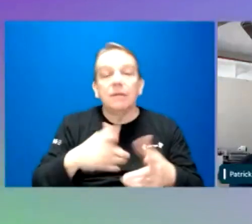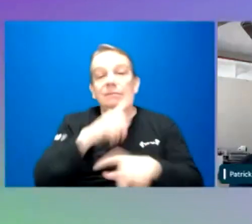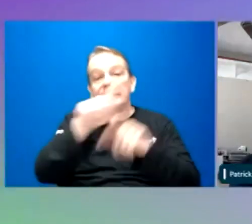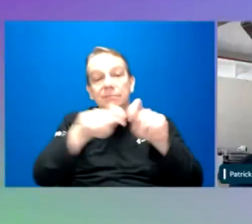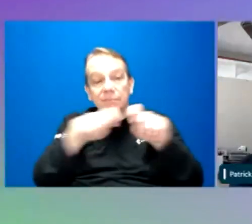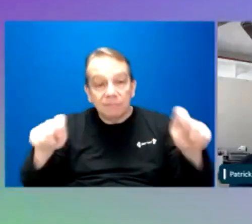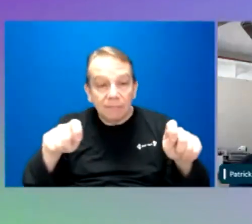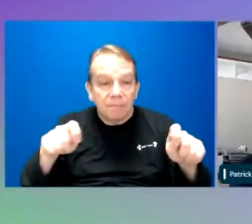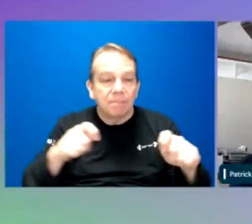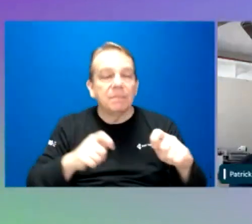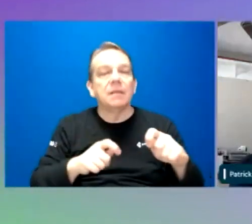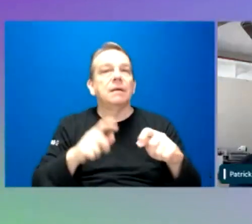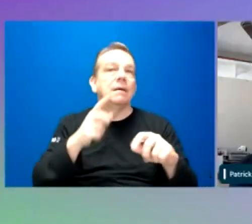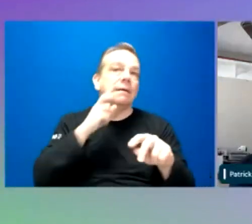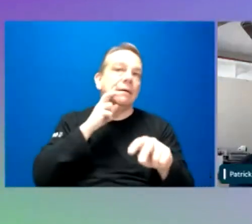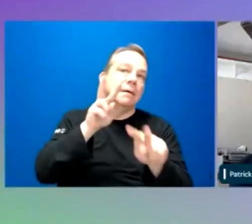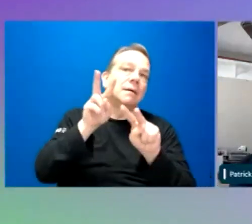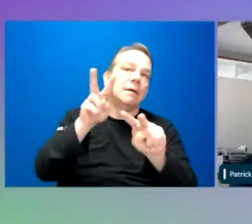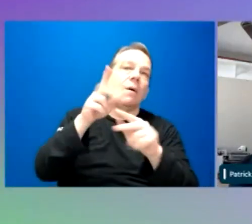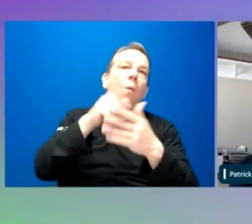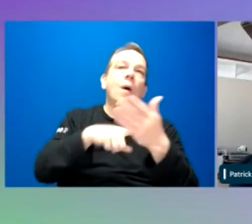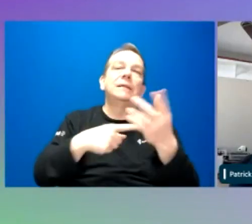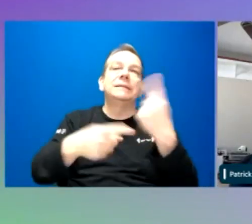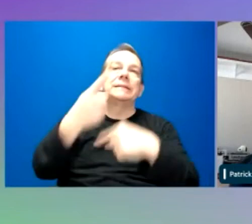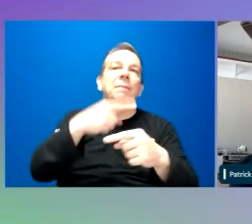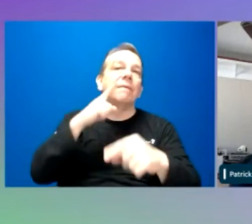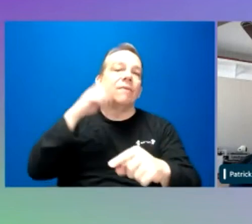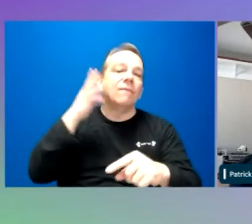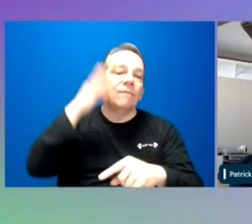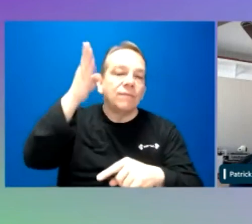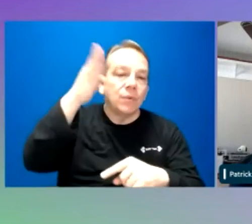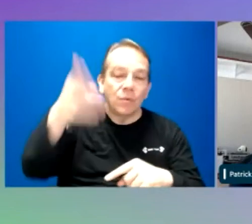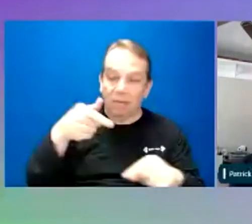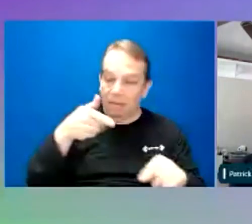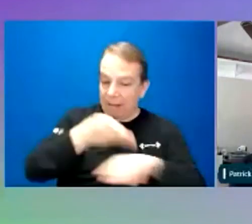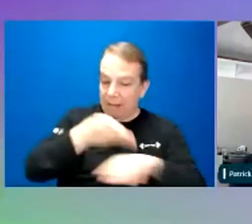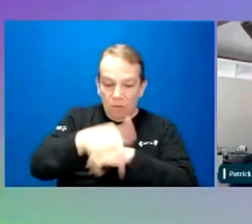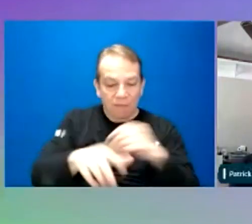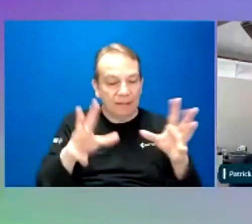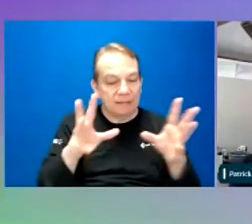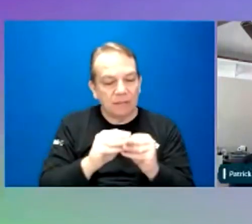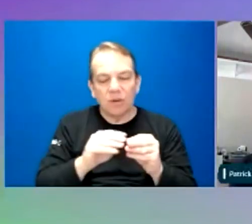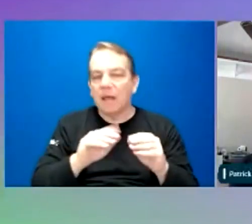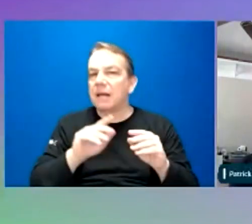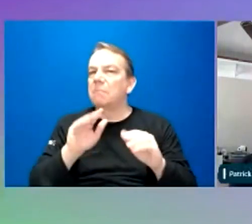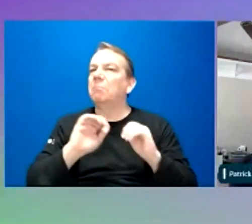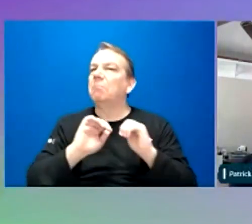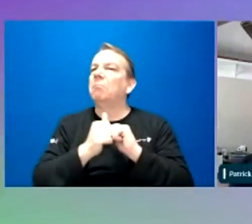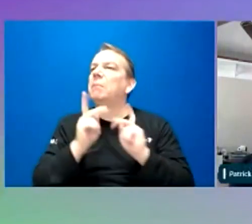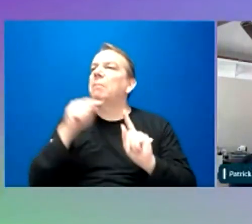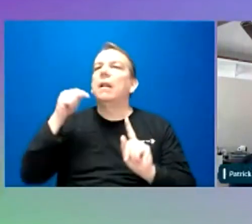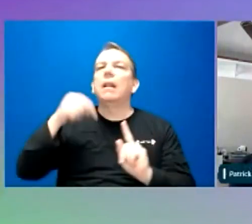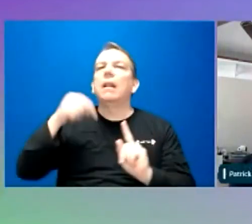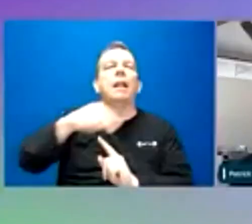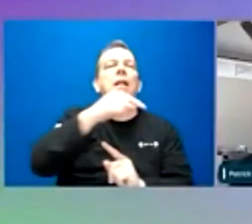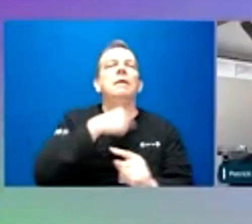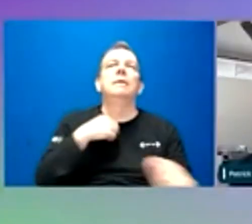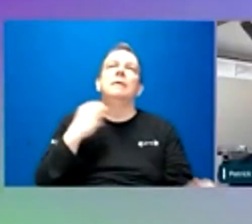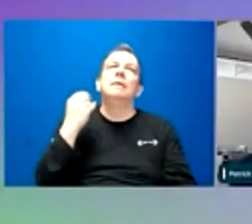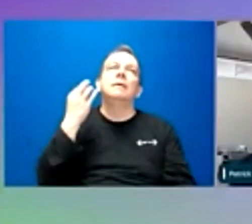direction on what happens after this session. How can folks take advantage of thought leaders like yourself to help guide